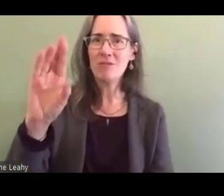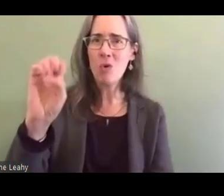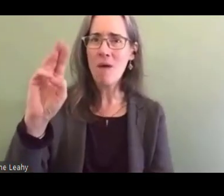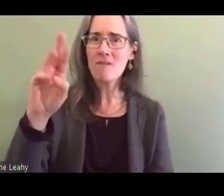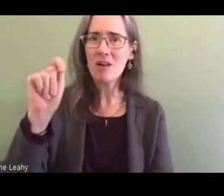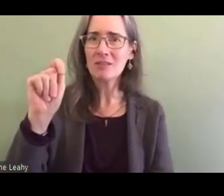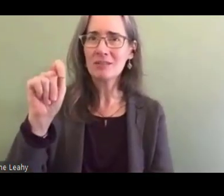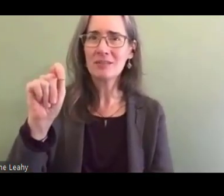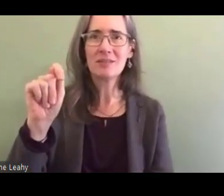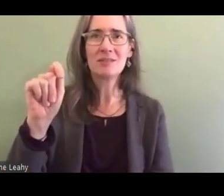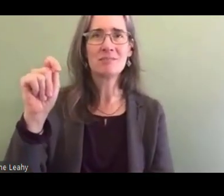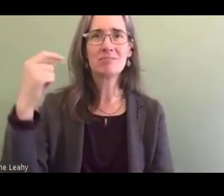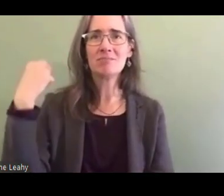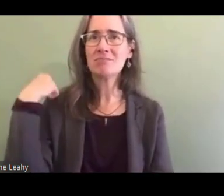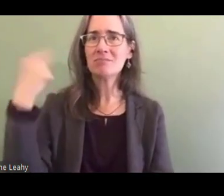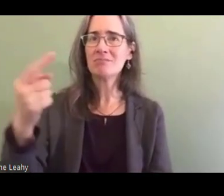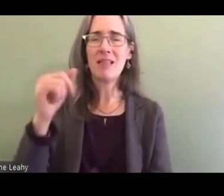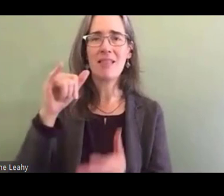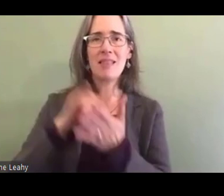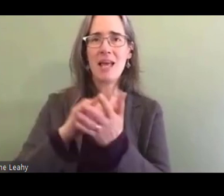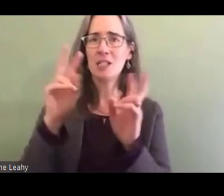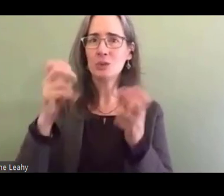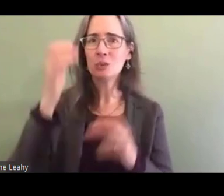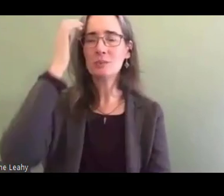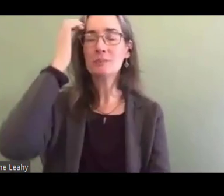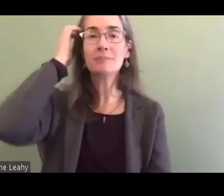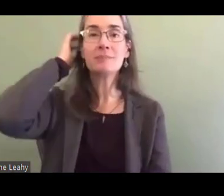you have been at the forefront of this issue.